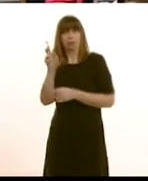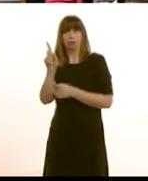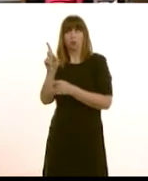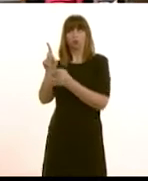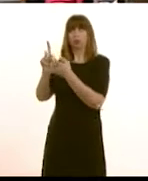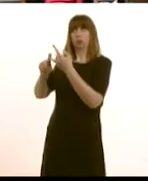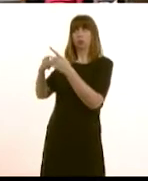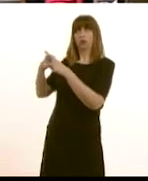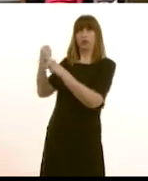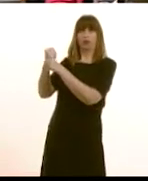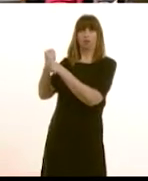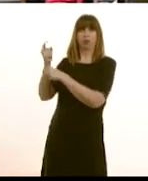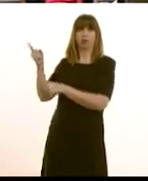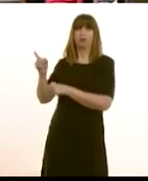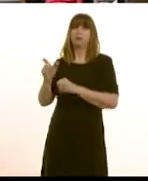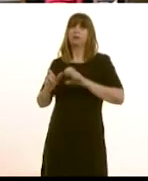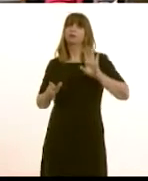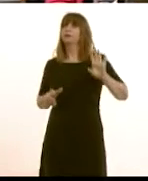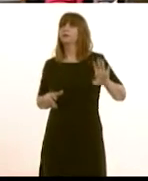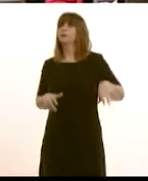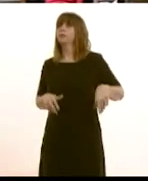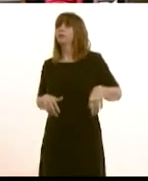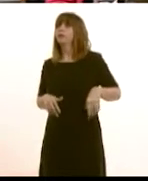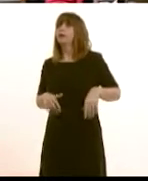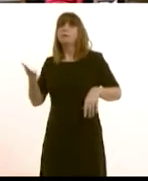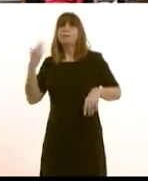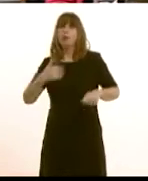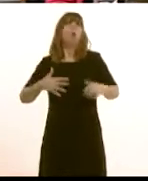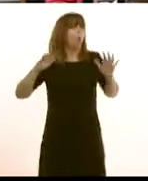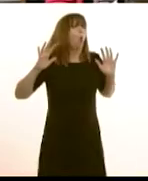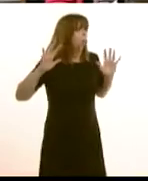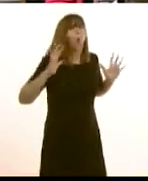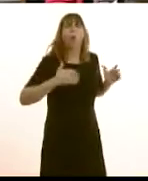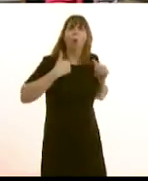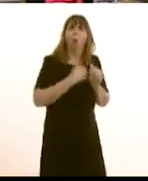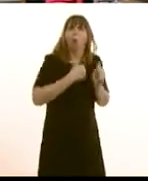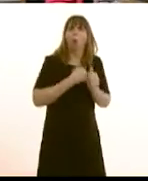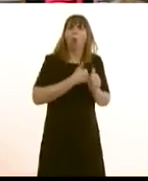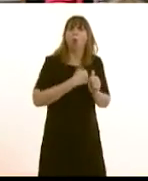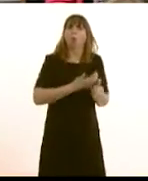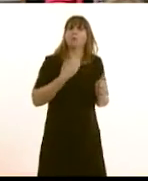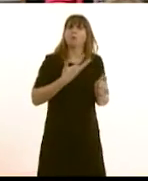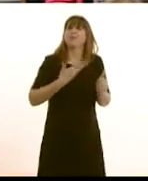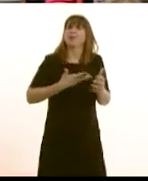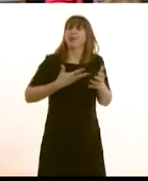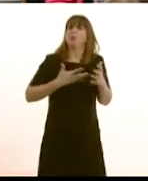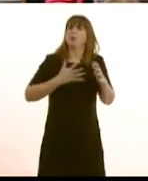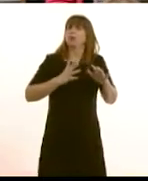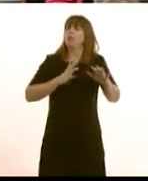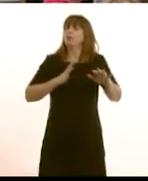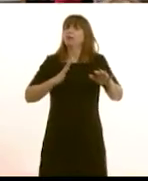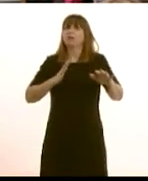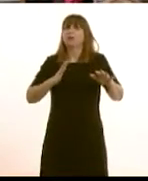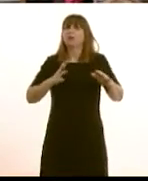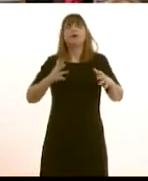Ond gallaf i ddweud wrth yr Aelod ein bod ni fel Llywodraeth 100 y cant tu Ùl y prosiect